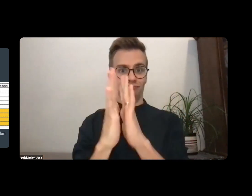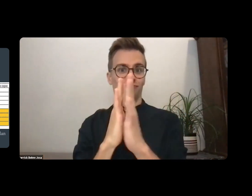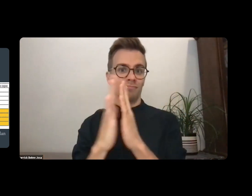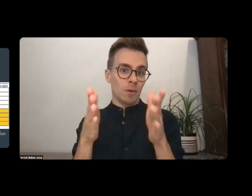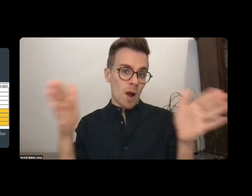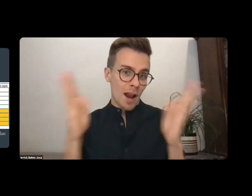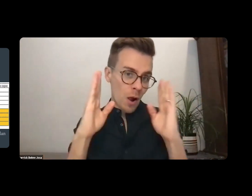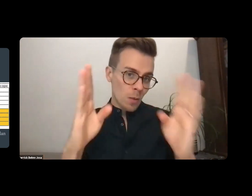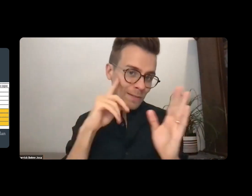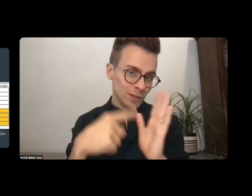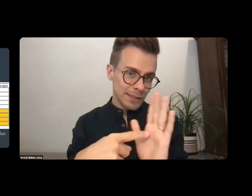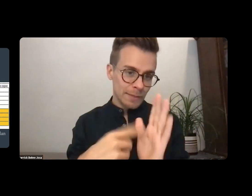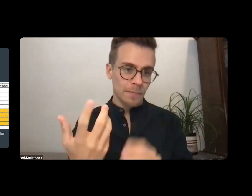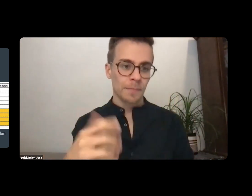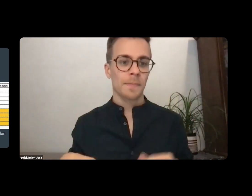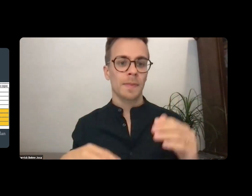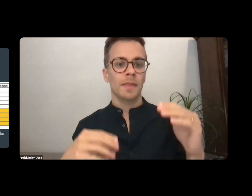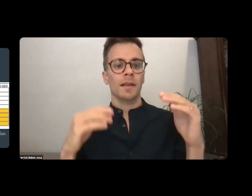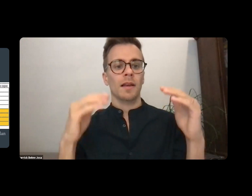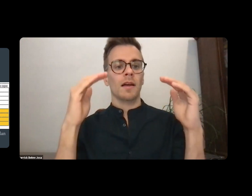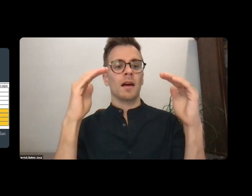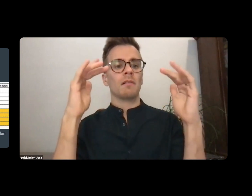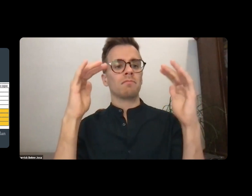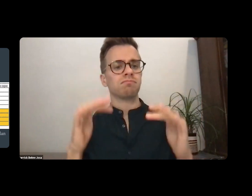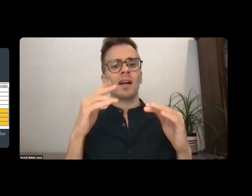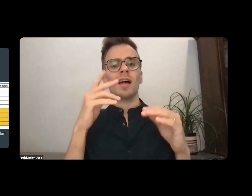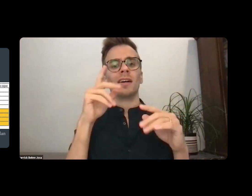to have DeafSpace and design integrated into those spaces because of that.